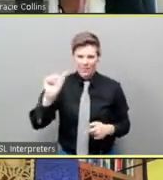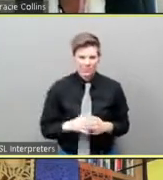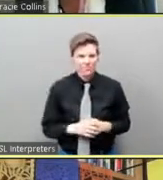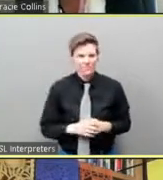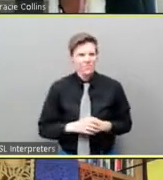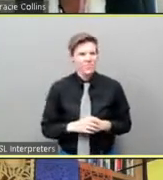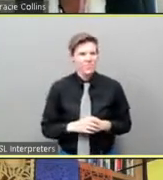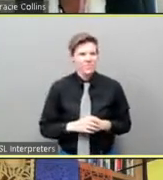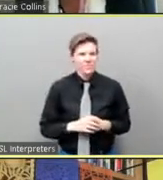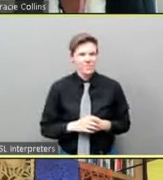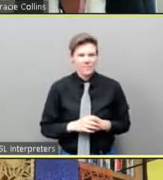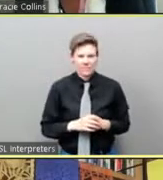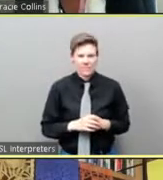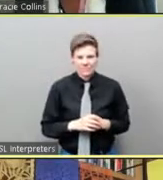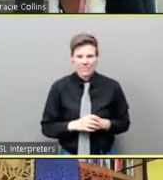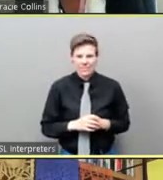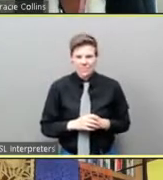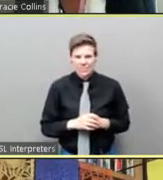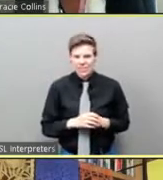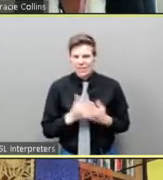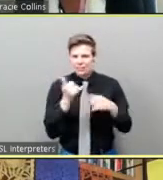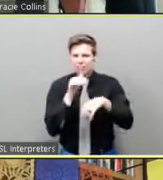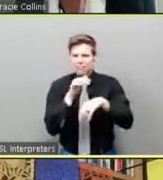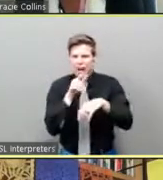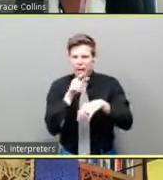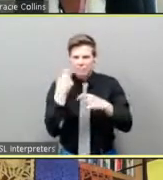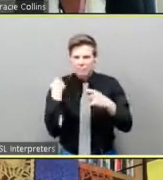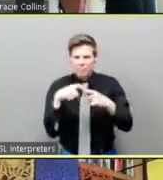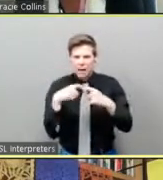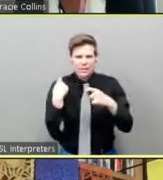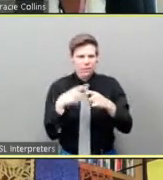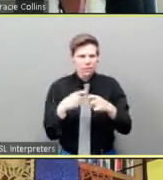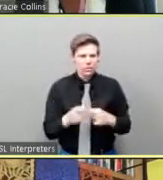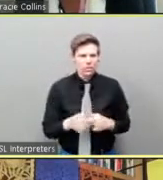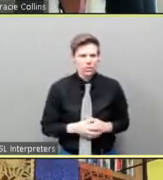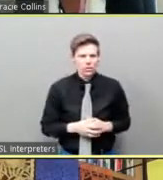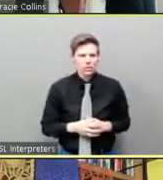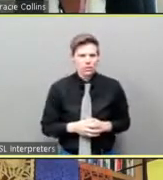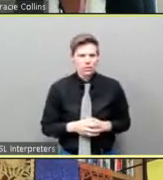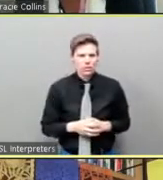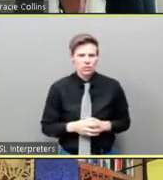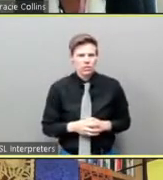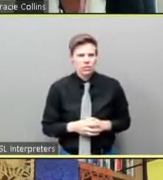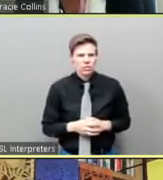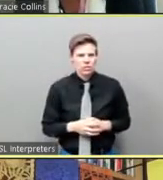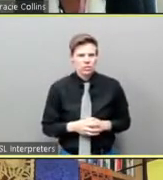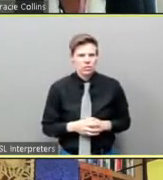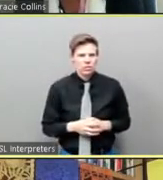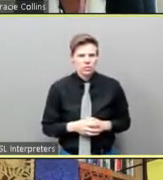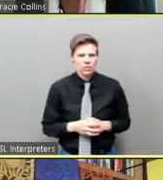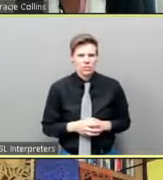the new Mexico Highlands um particulars is uh yeah move those semanas. You see me